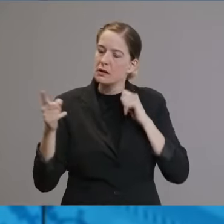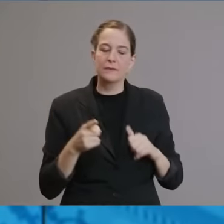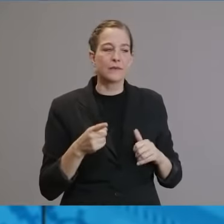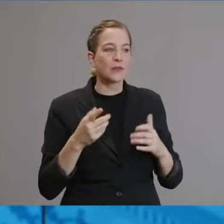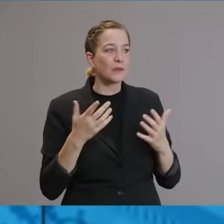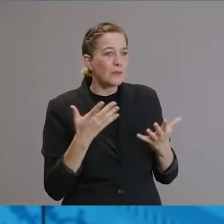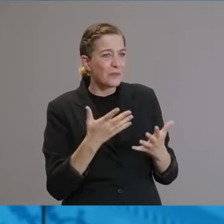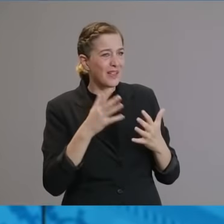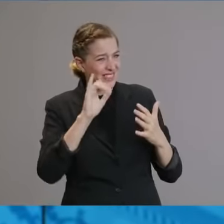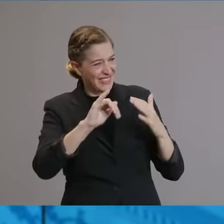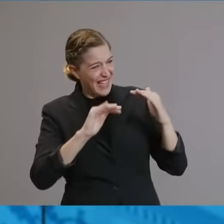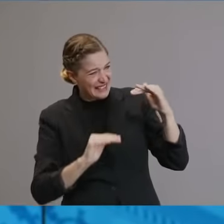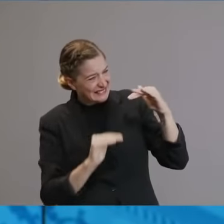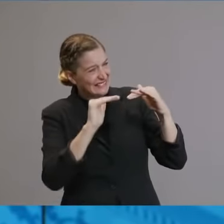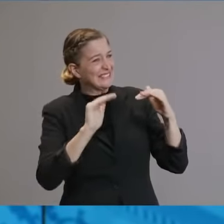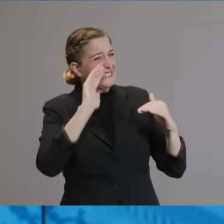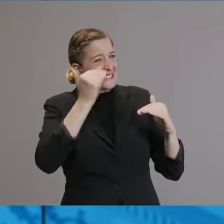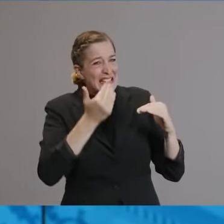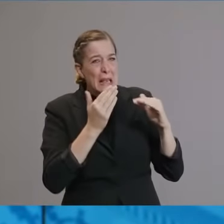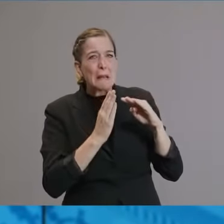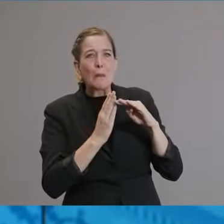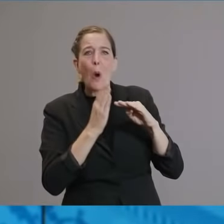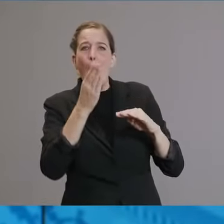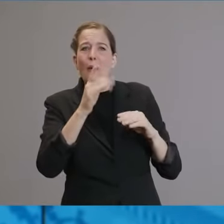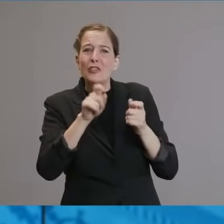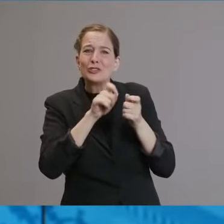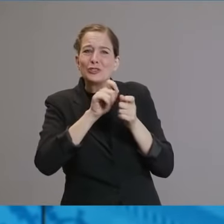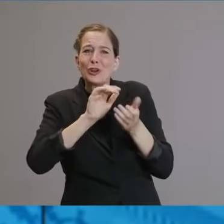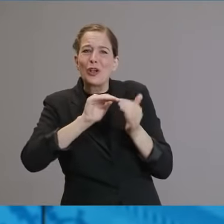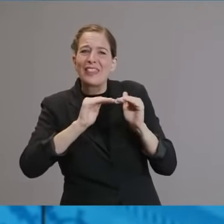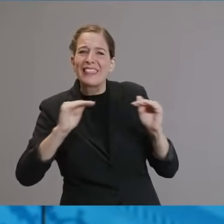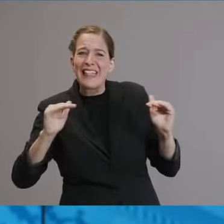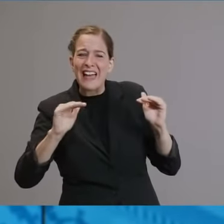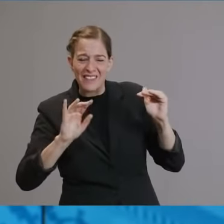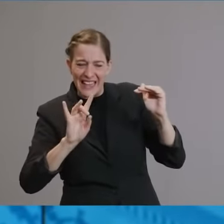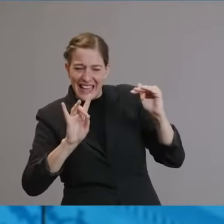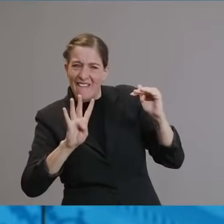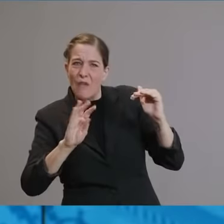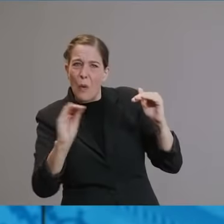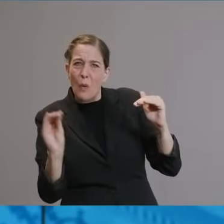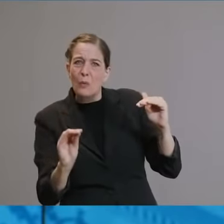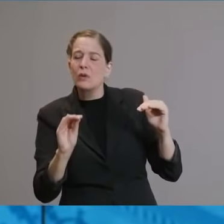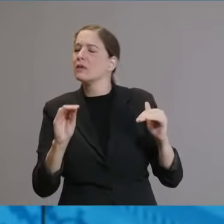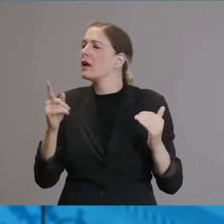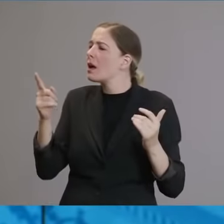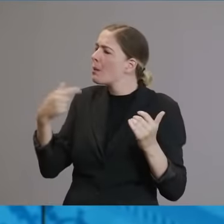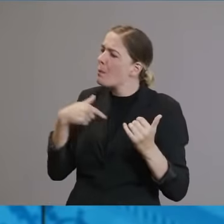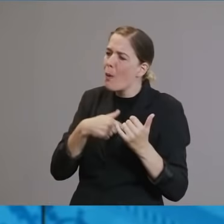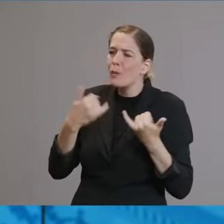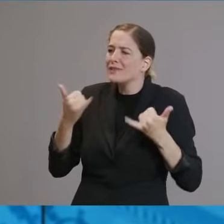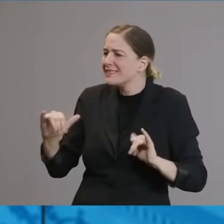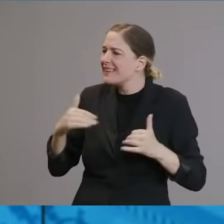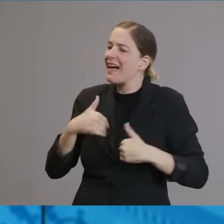WE ARE NOT AT CRISIS CARE. I KNOW. BUT YOU ARE -- WE HAVE HOSPITAL BEDS, ICU BEDS AND VENTILATORS. DR.